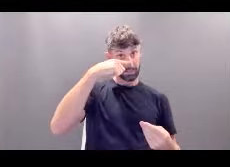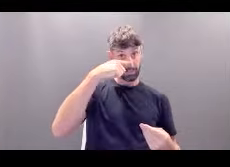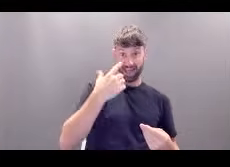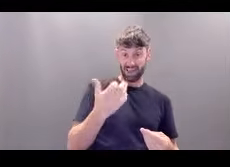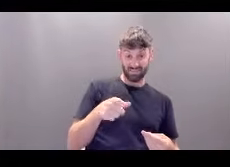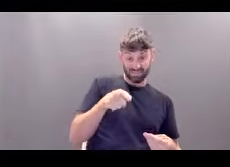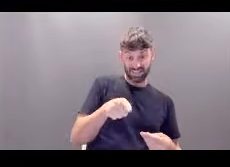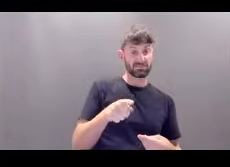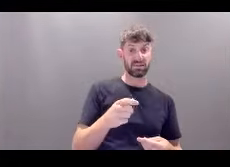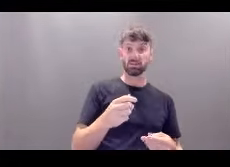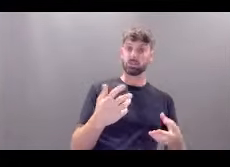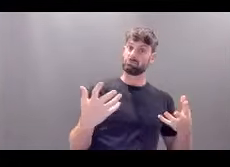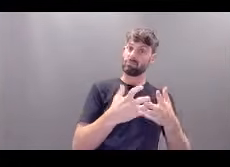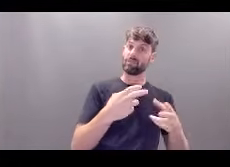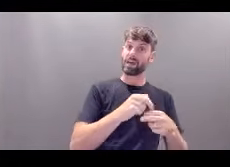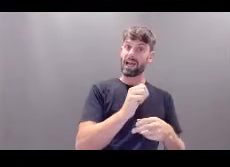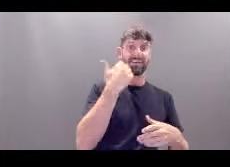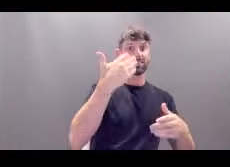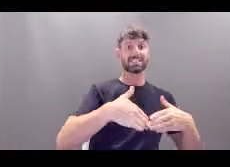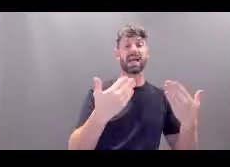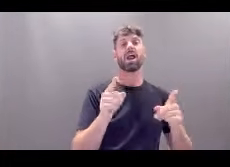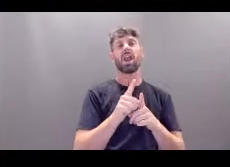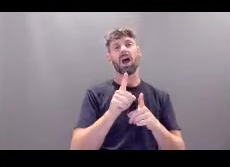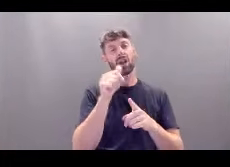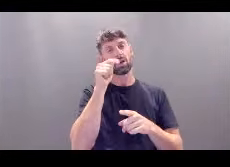For example, a standard microwave oven to cook food.